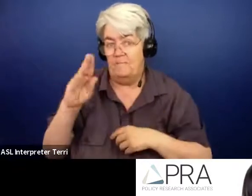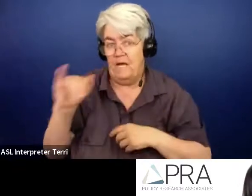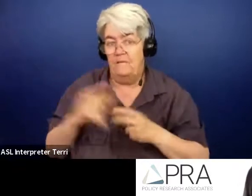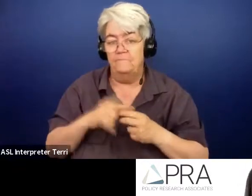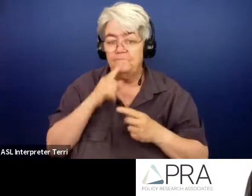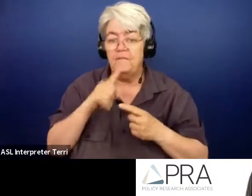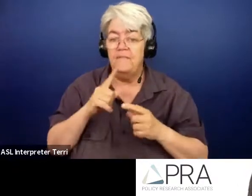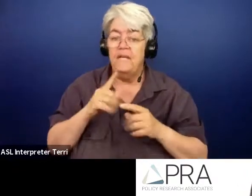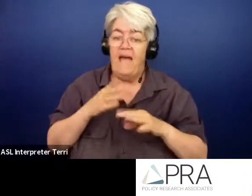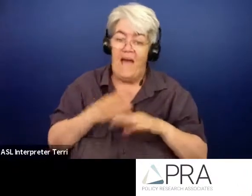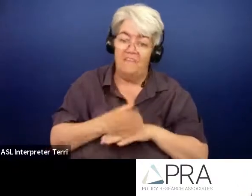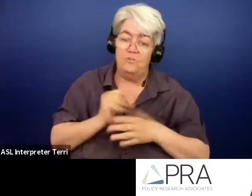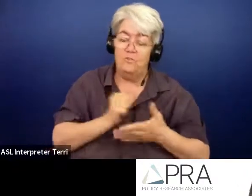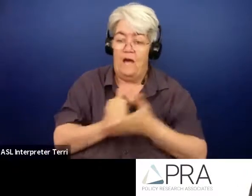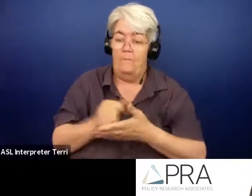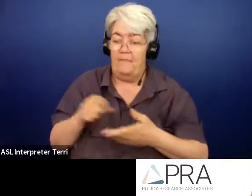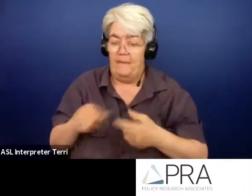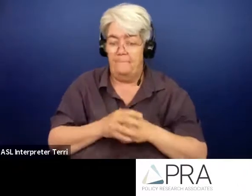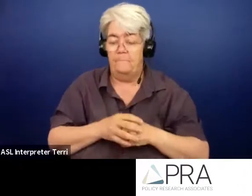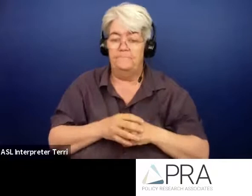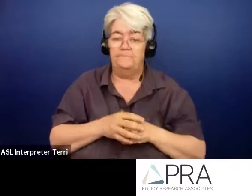help. If you have a mental health